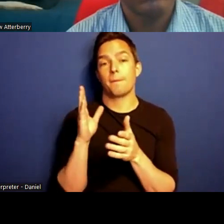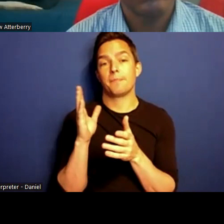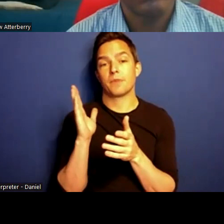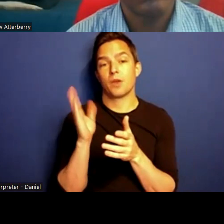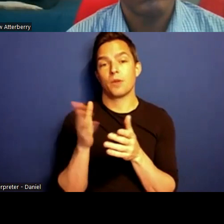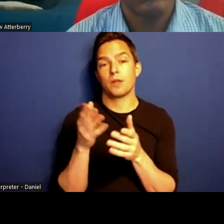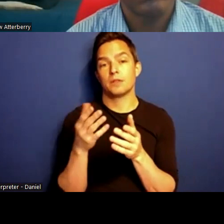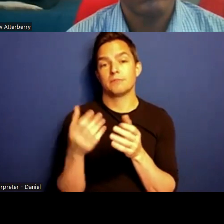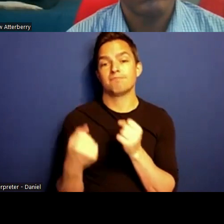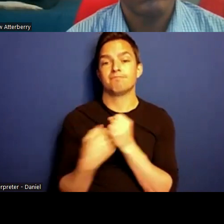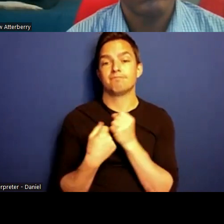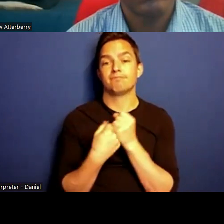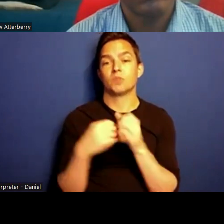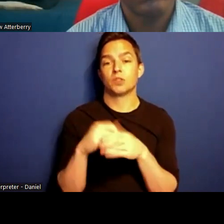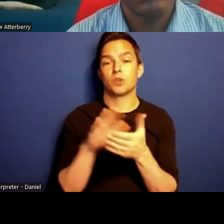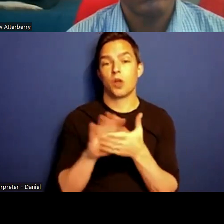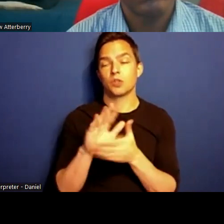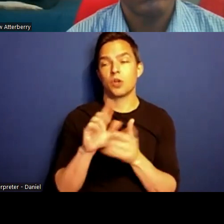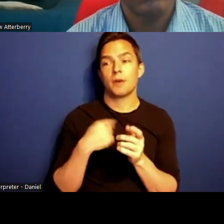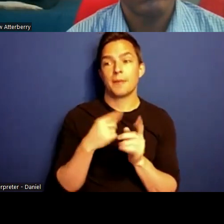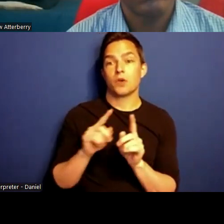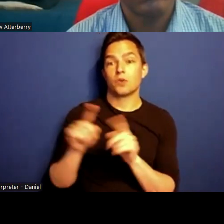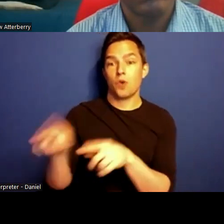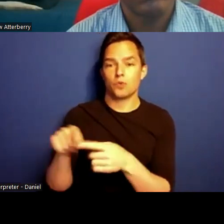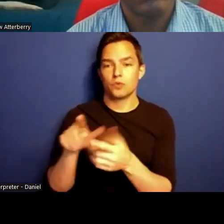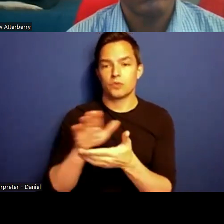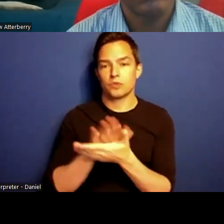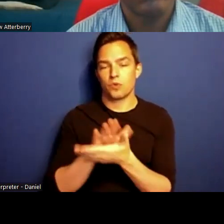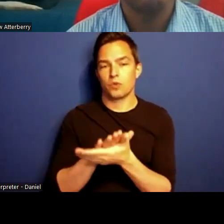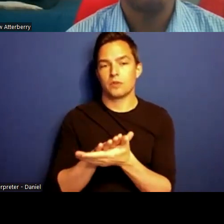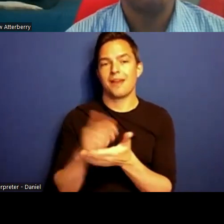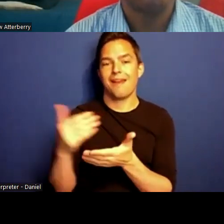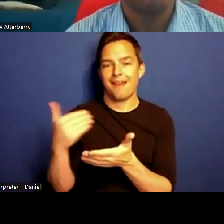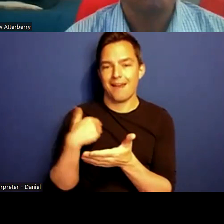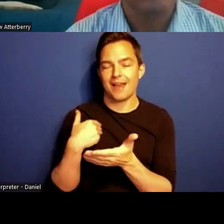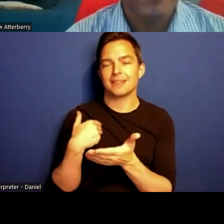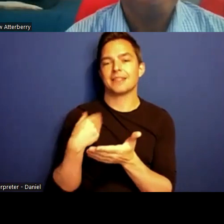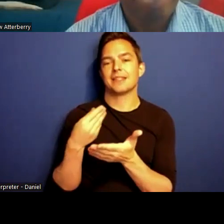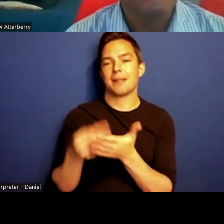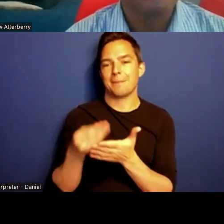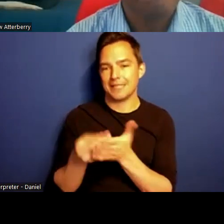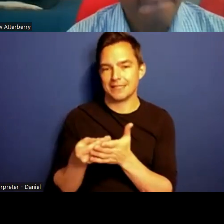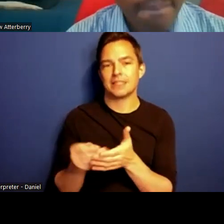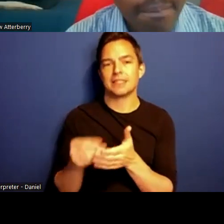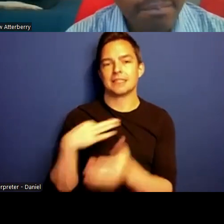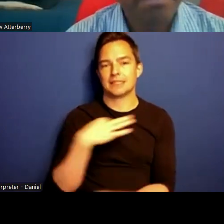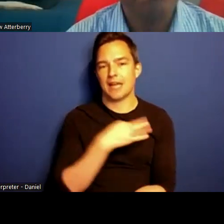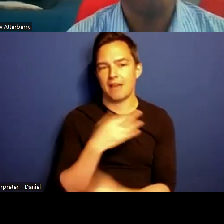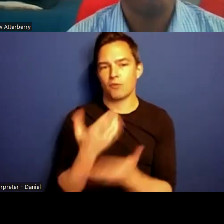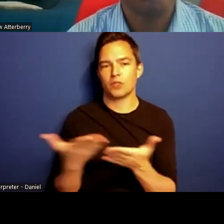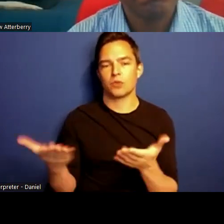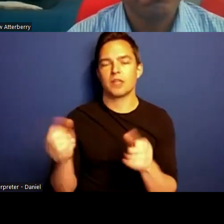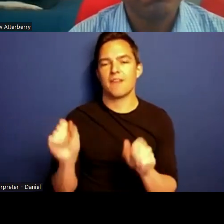like going to a school that has the means and staff and resources to support a big student